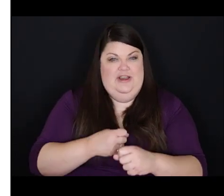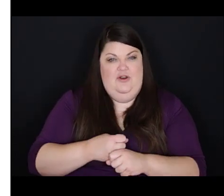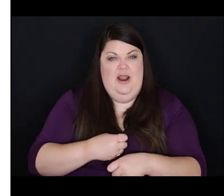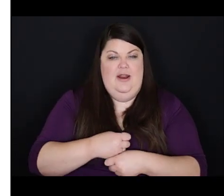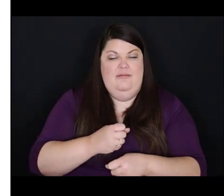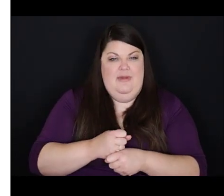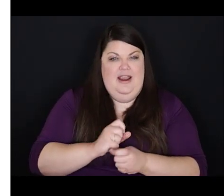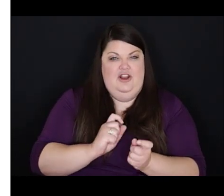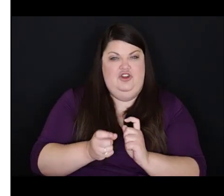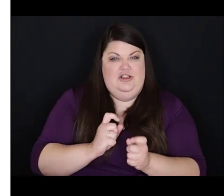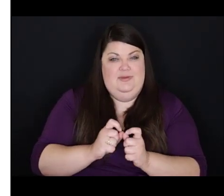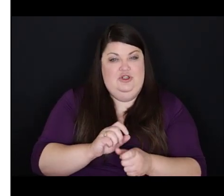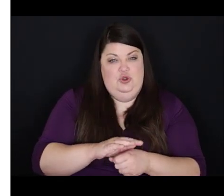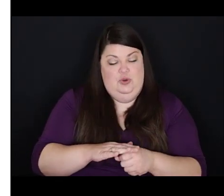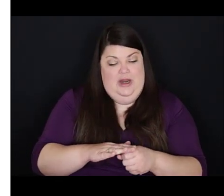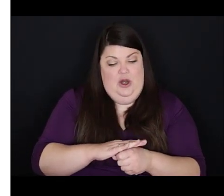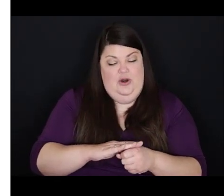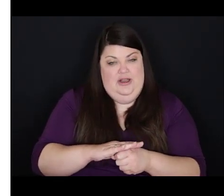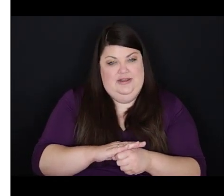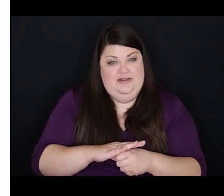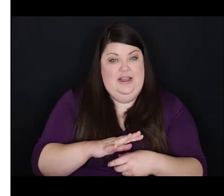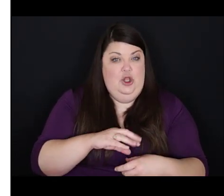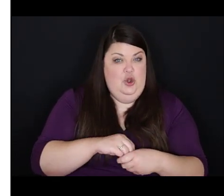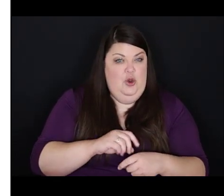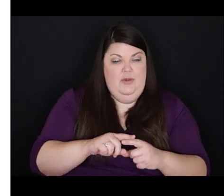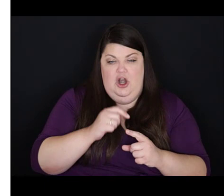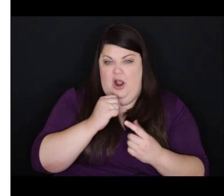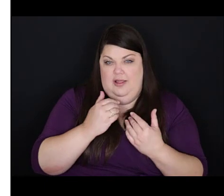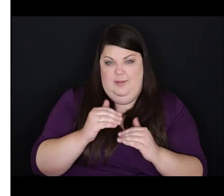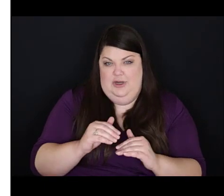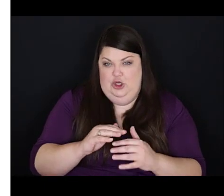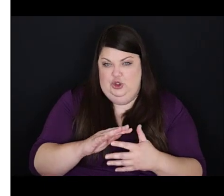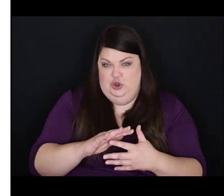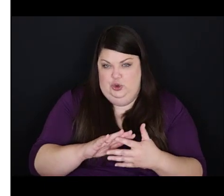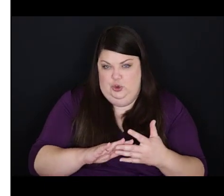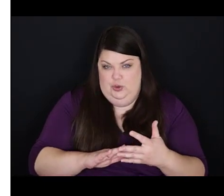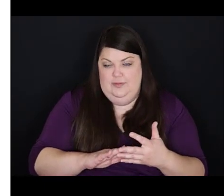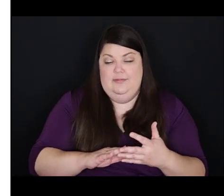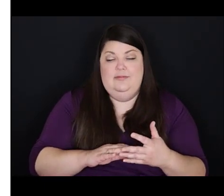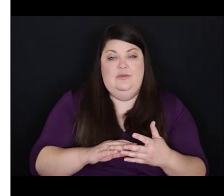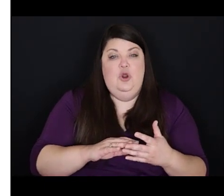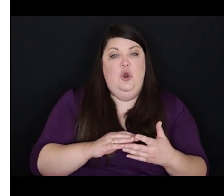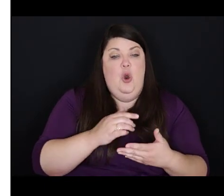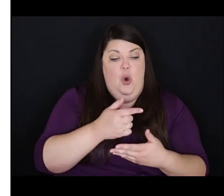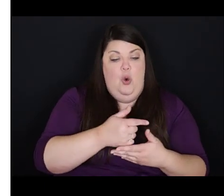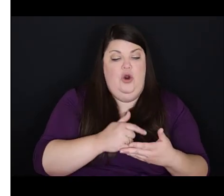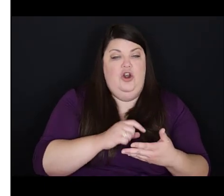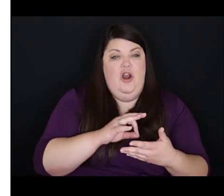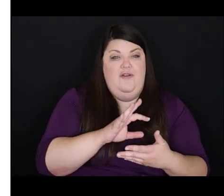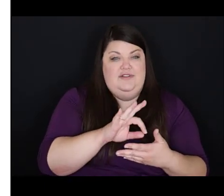areas that include but are not limited to its Order of Selection, cost containment